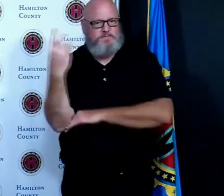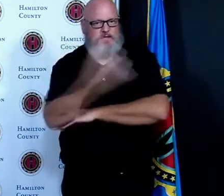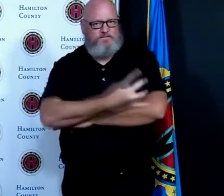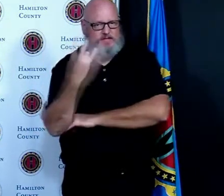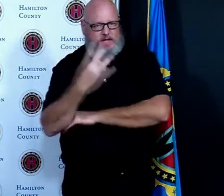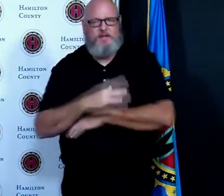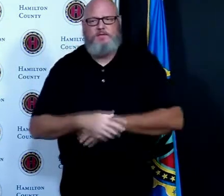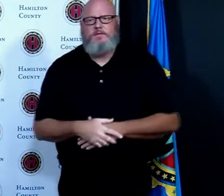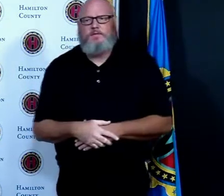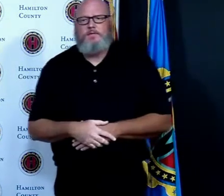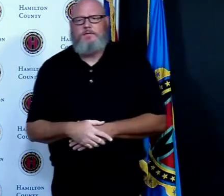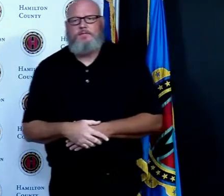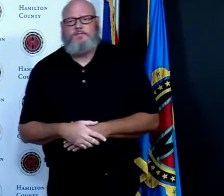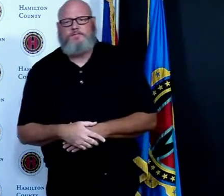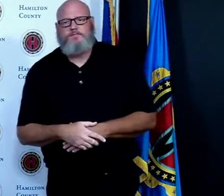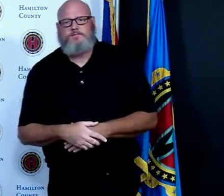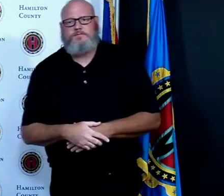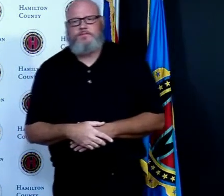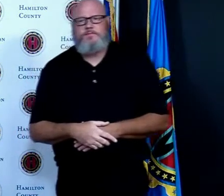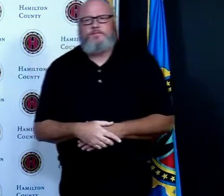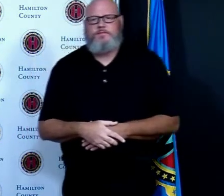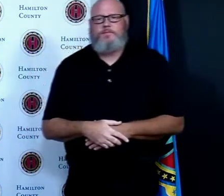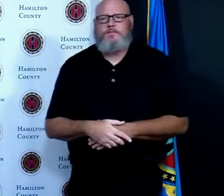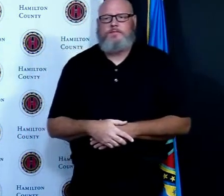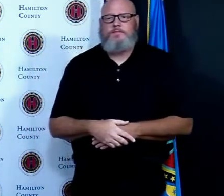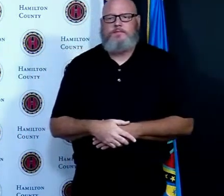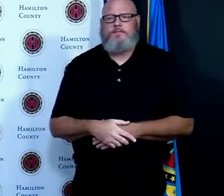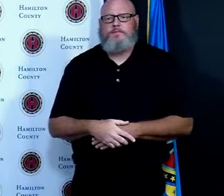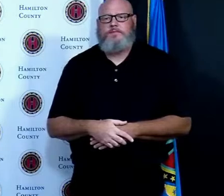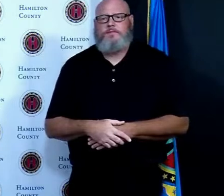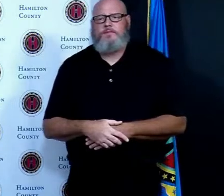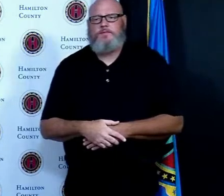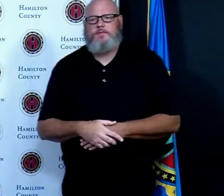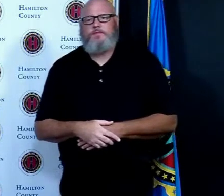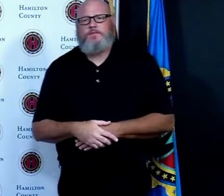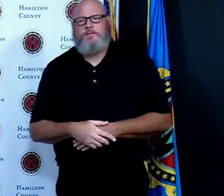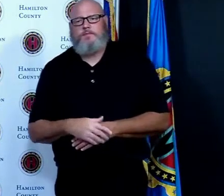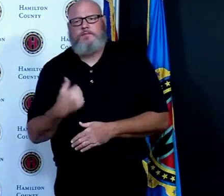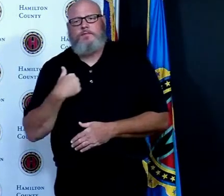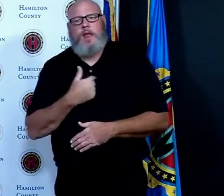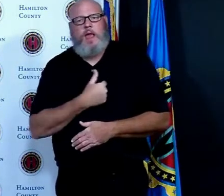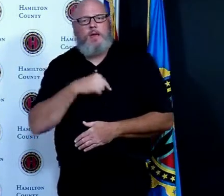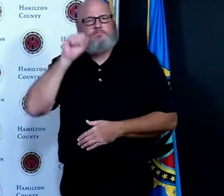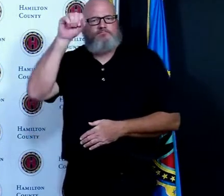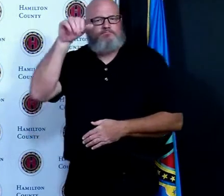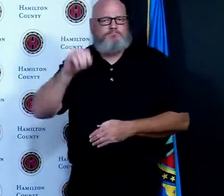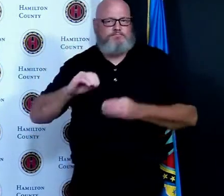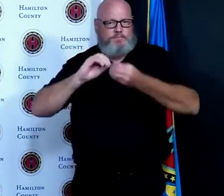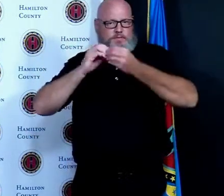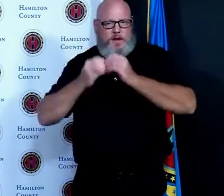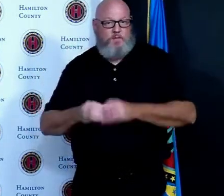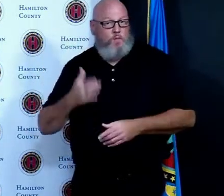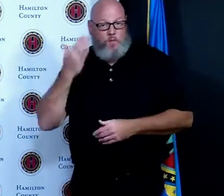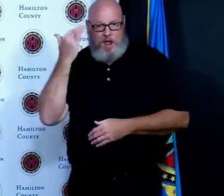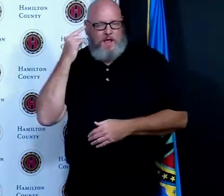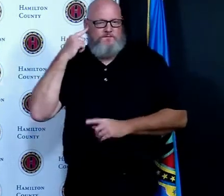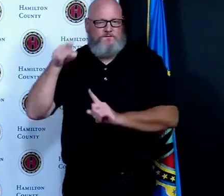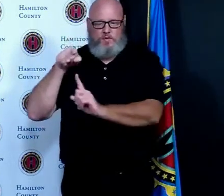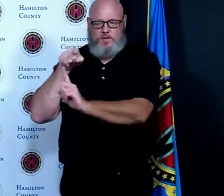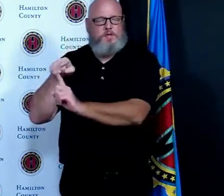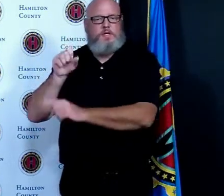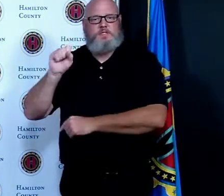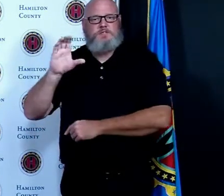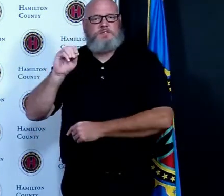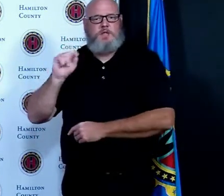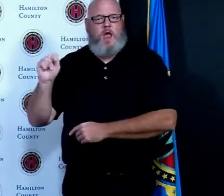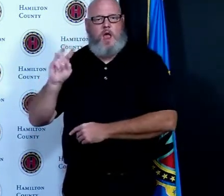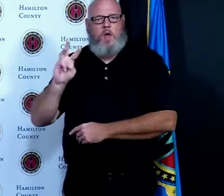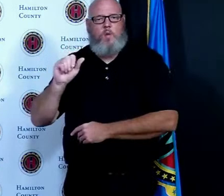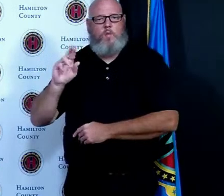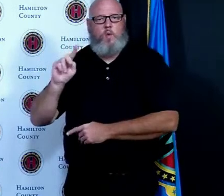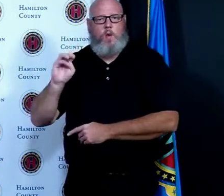I tracked the week over week increases in cases so four weeks ago it was 490. the next week is 613.